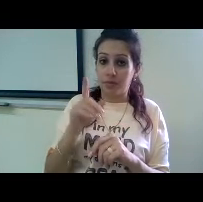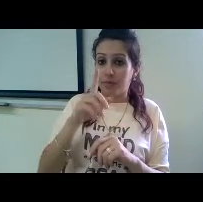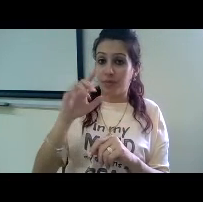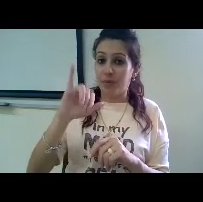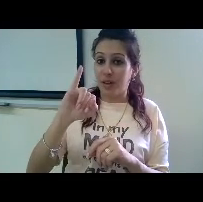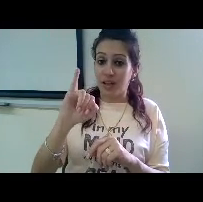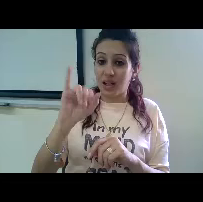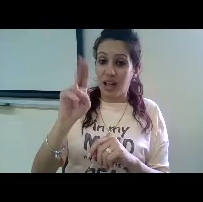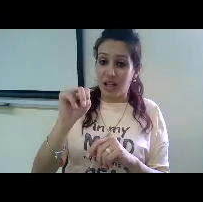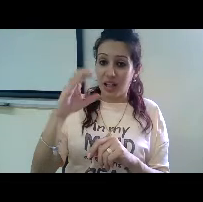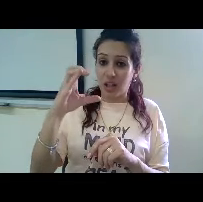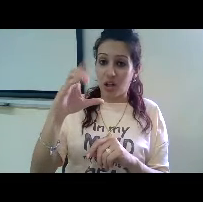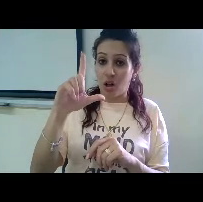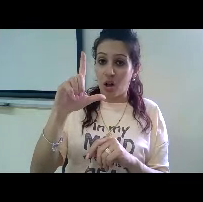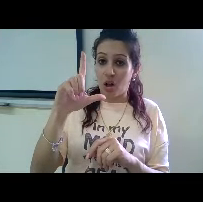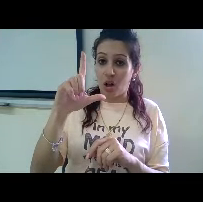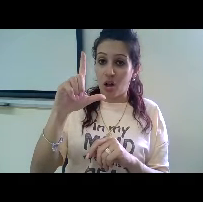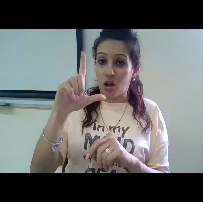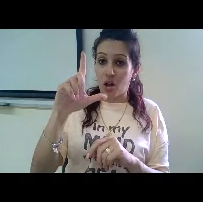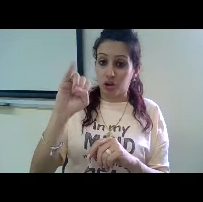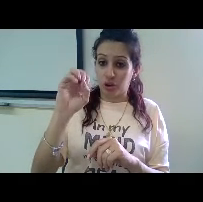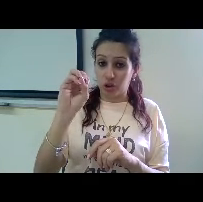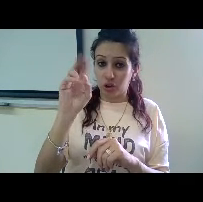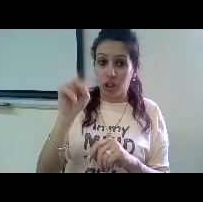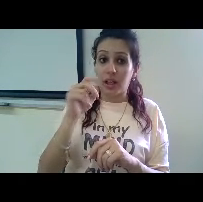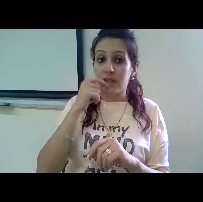the educational process, where the students with disabilities are